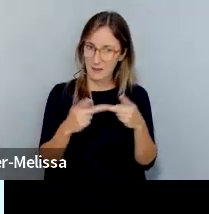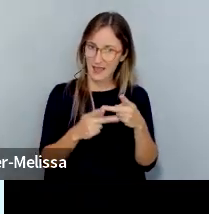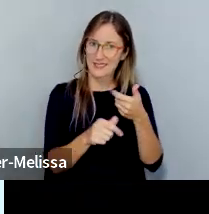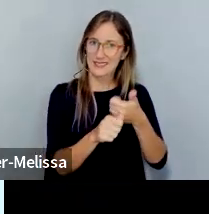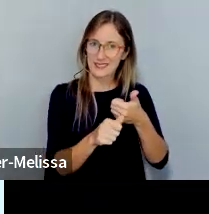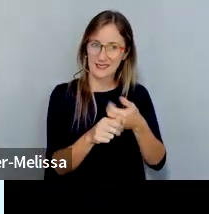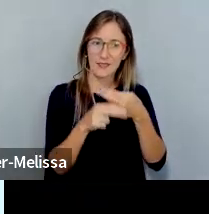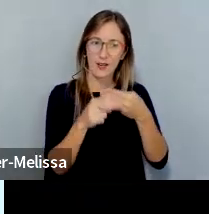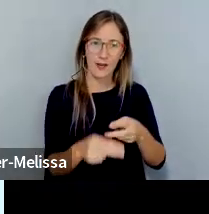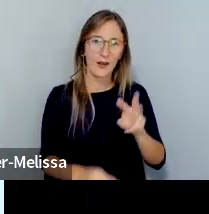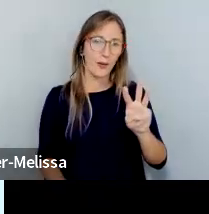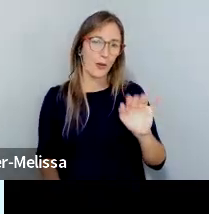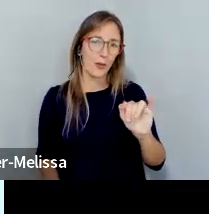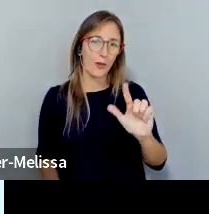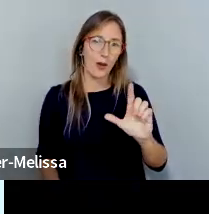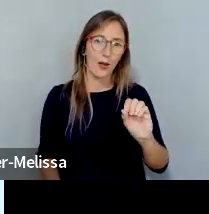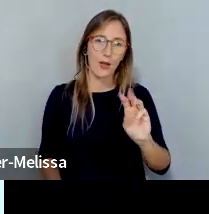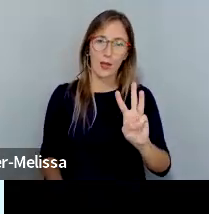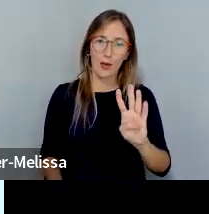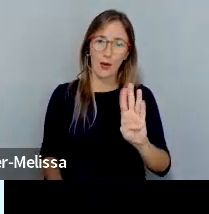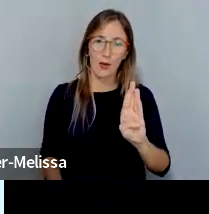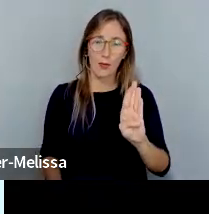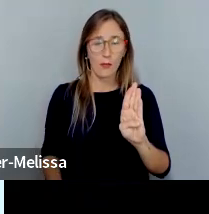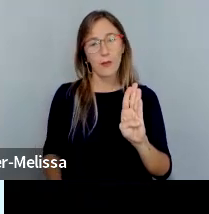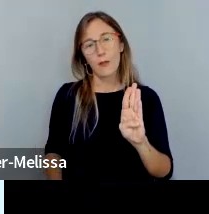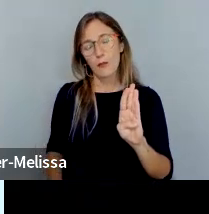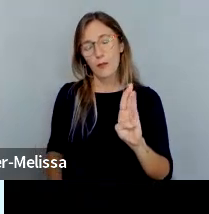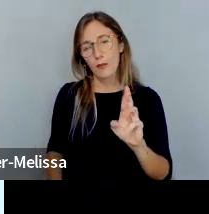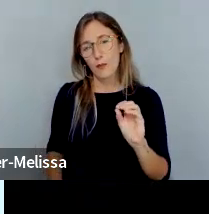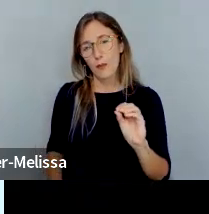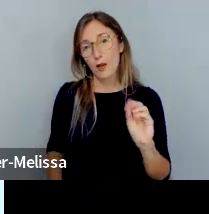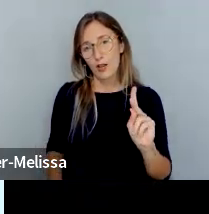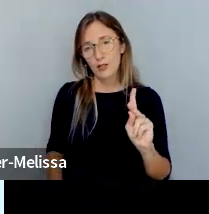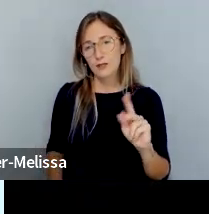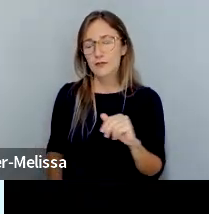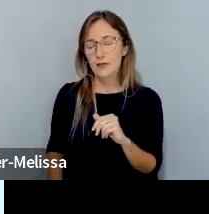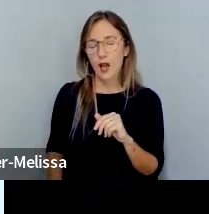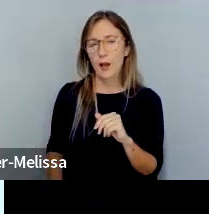if anyone has heard of Willowbrook. This says, once upon a time in a land